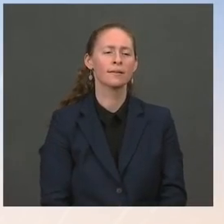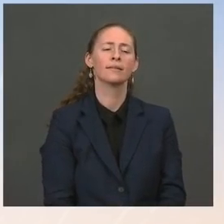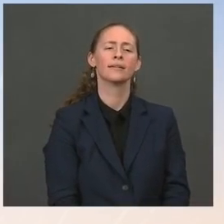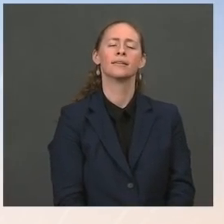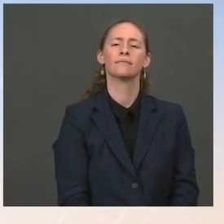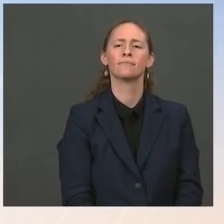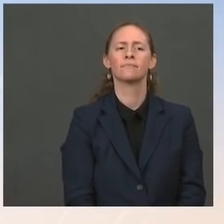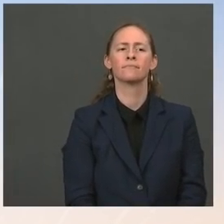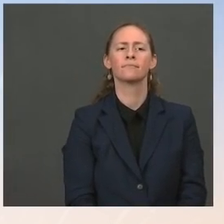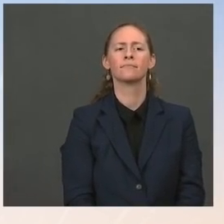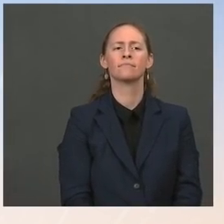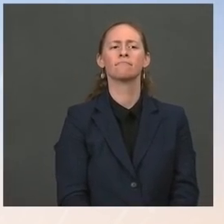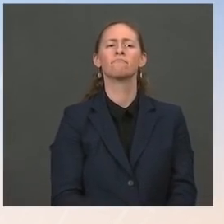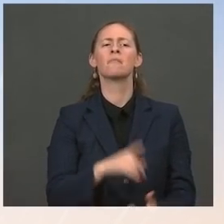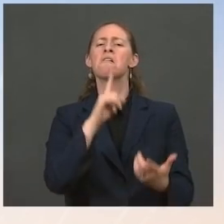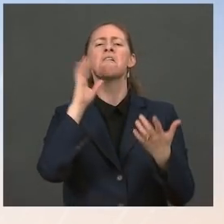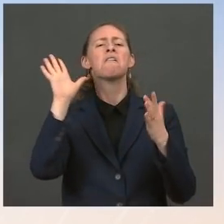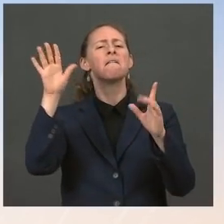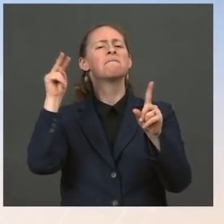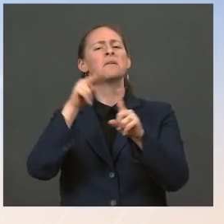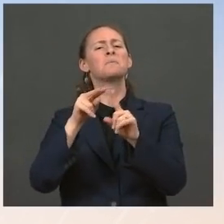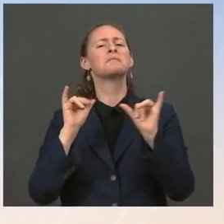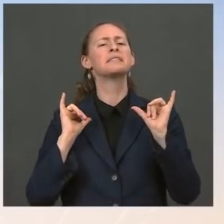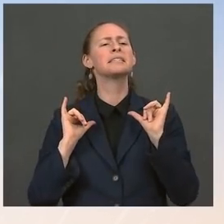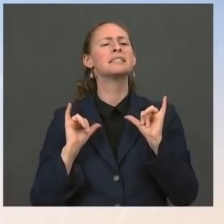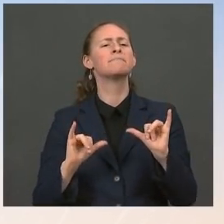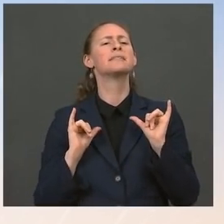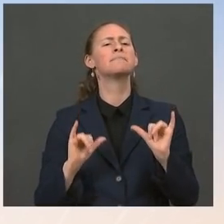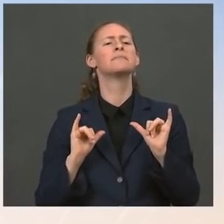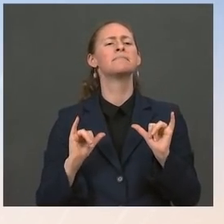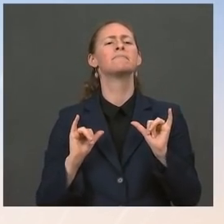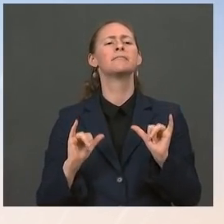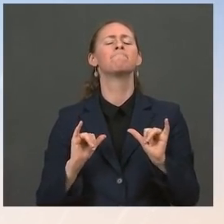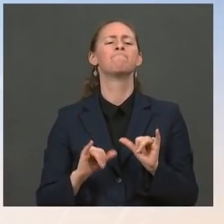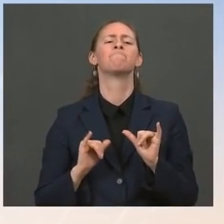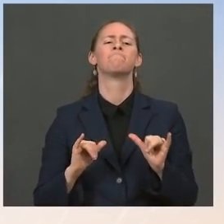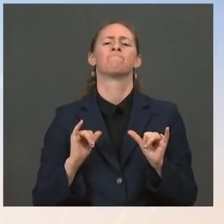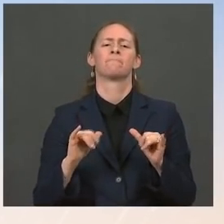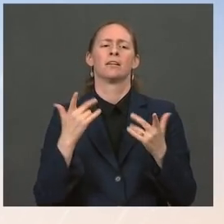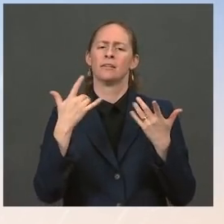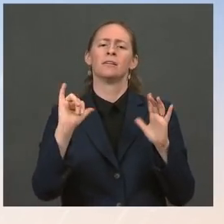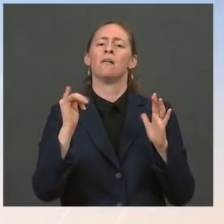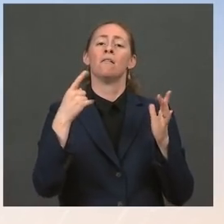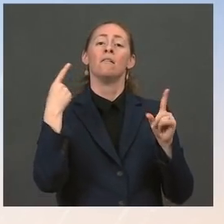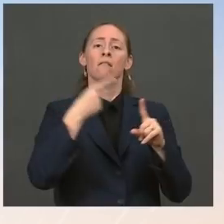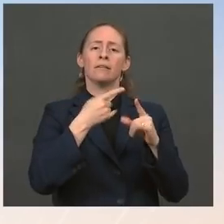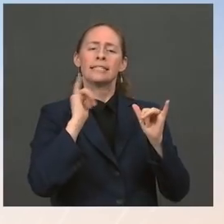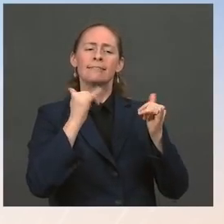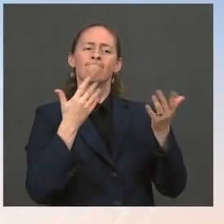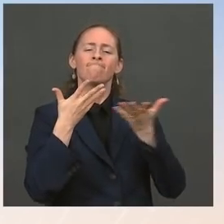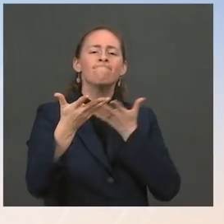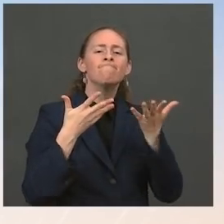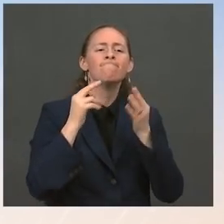hasn't changed. The context of his comments were that there is still a negotiation happening. There's a range of views.